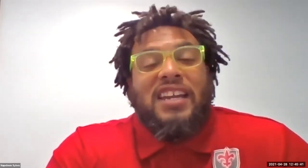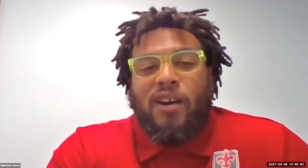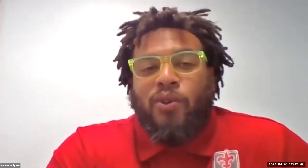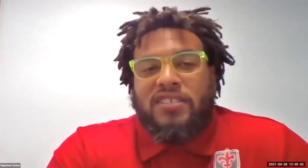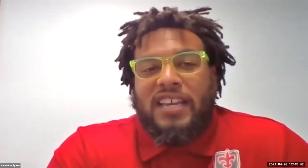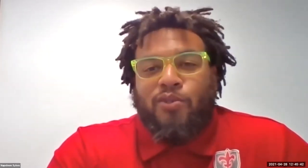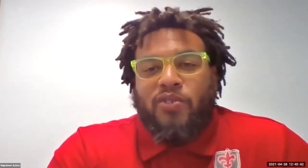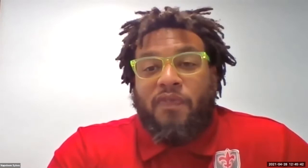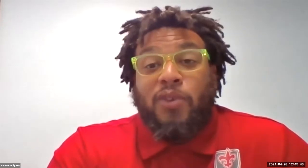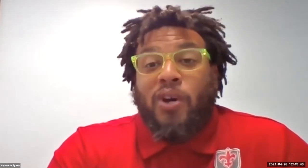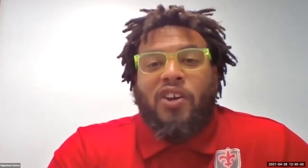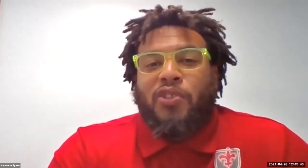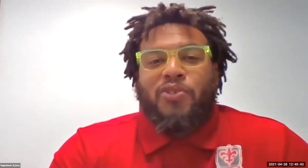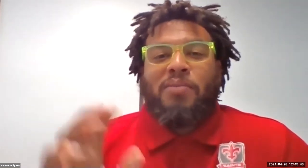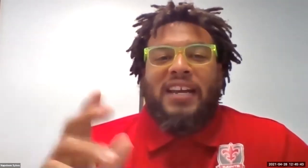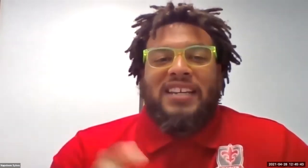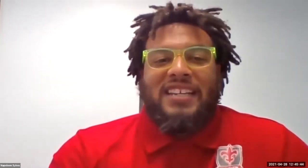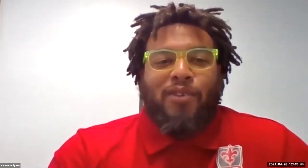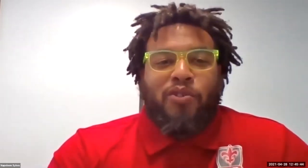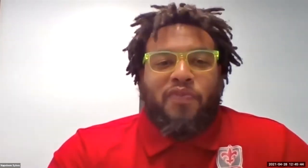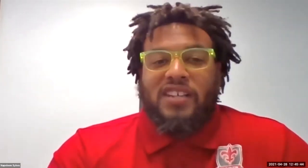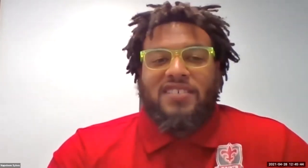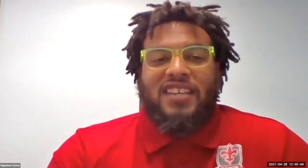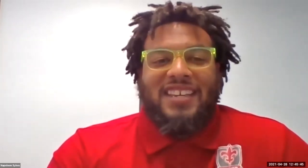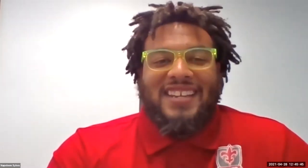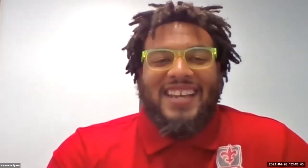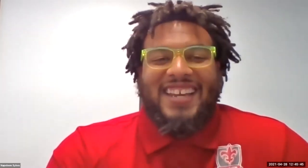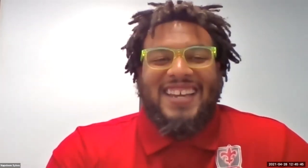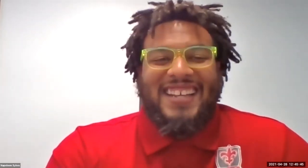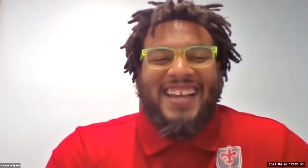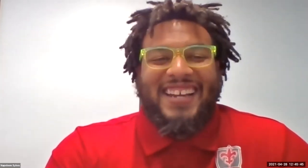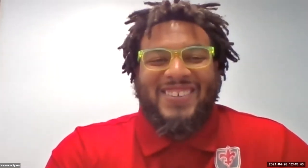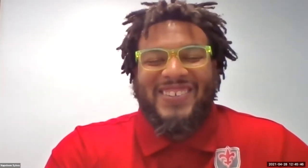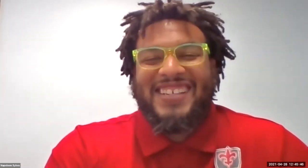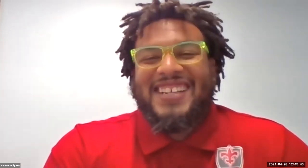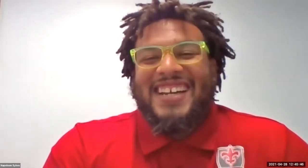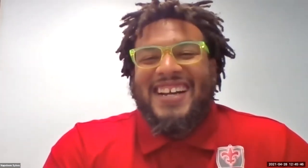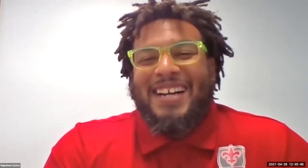My story comes from a much more current time frame. I've worked in the area now.